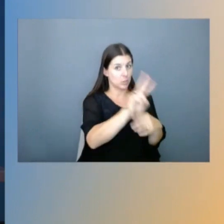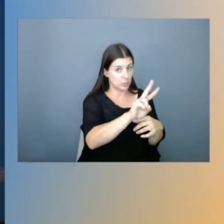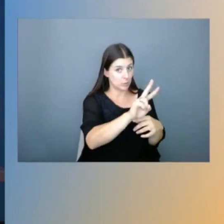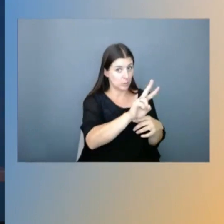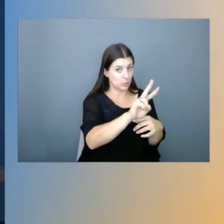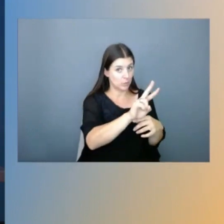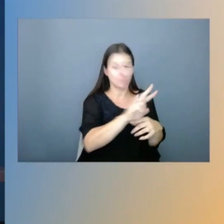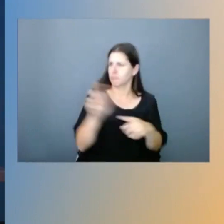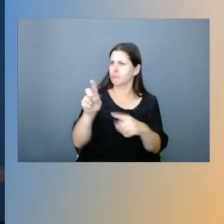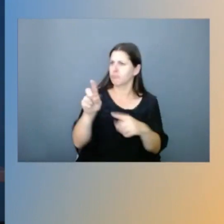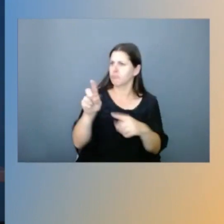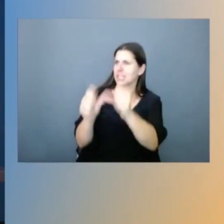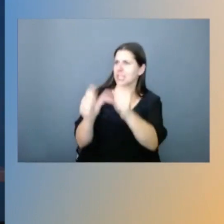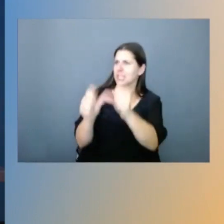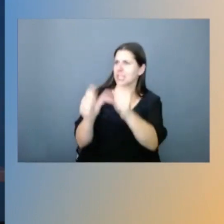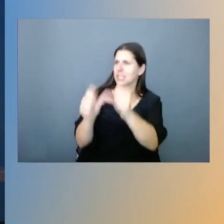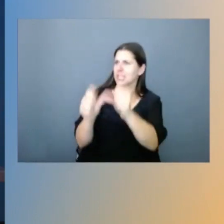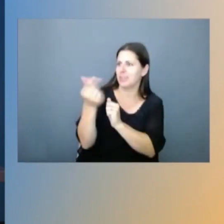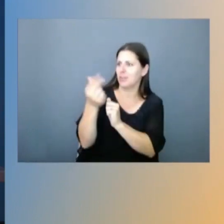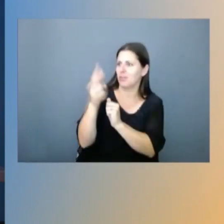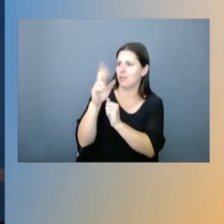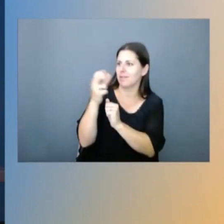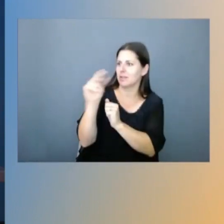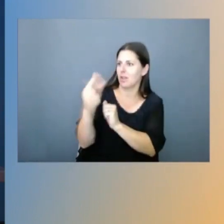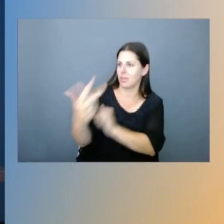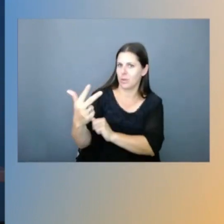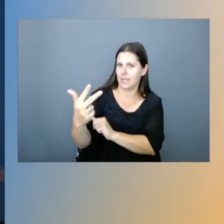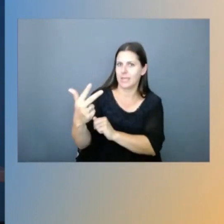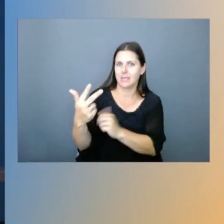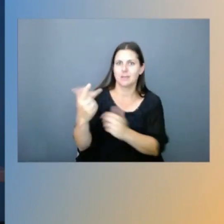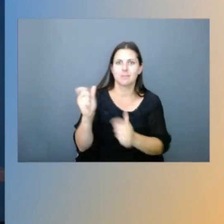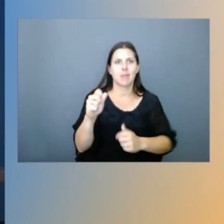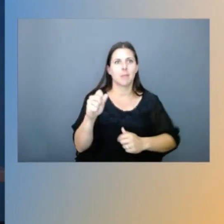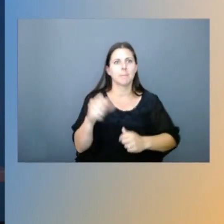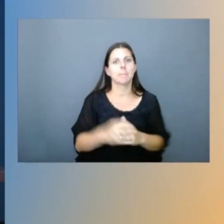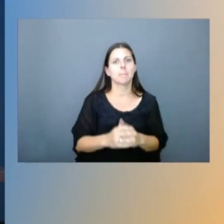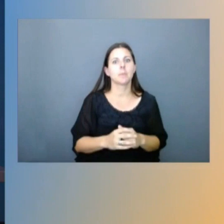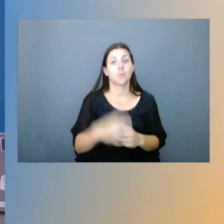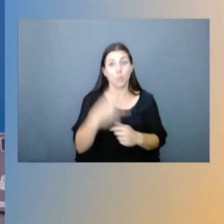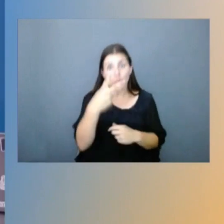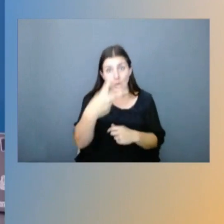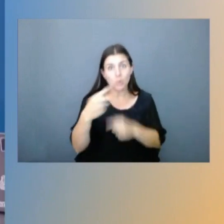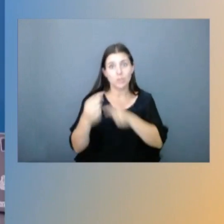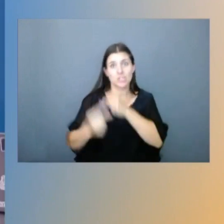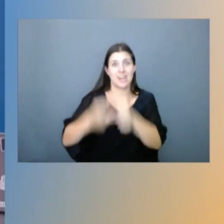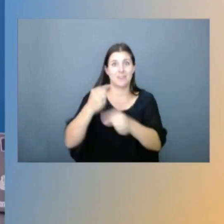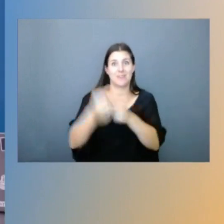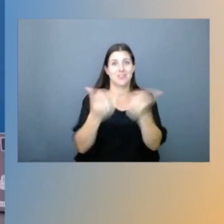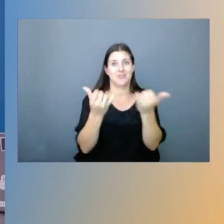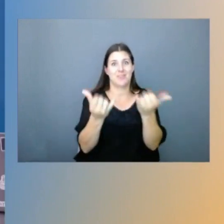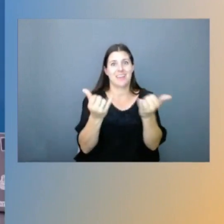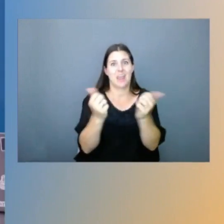and there's no reason to stop, just to improve it. We have two generations that's out right now with the memory encryption as well.